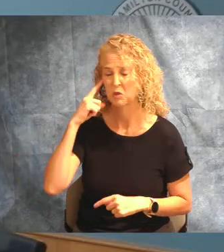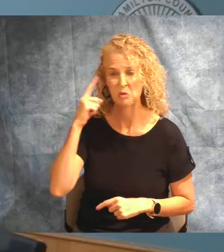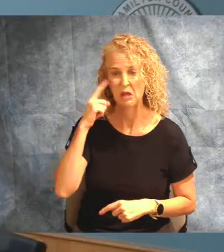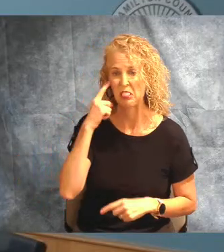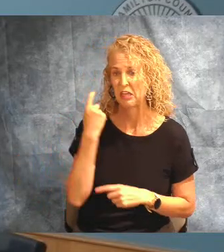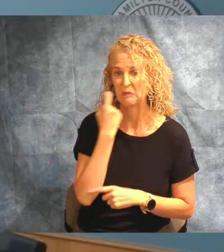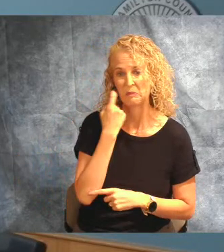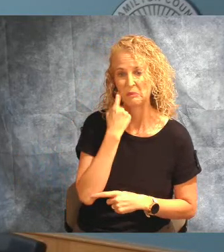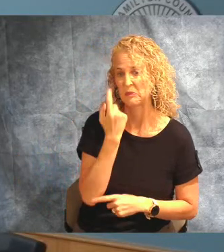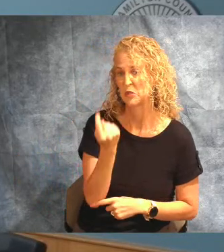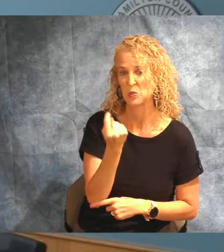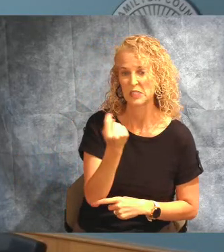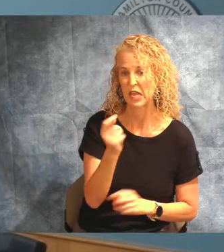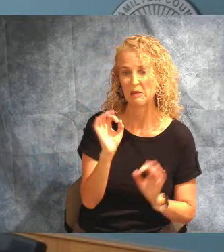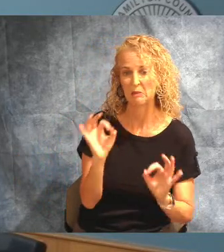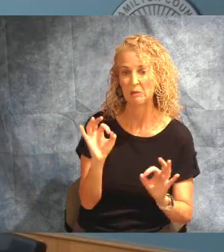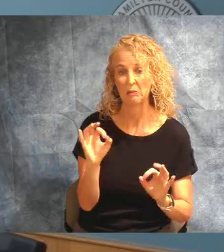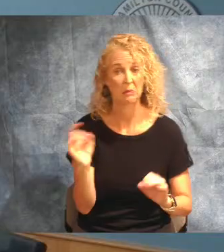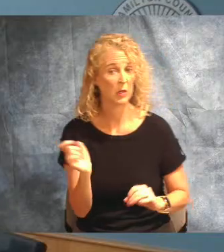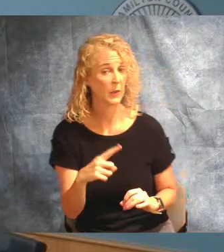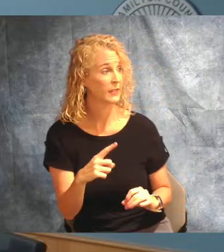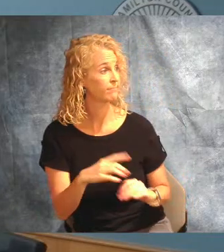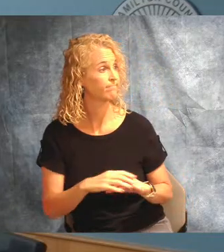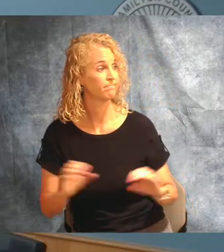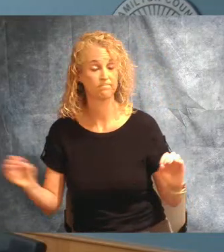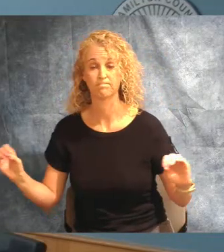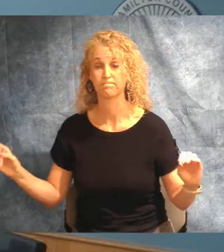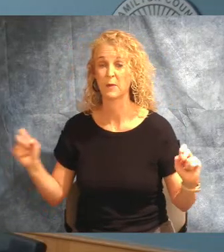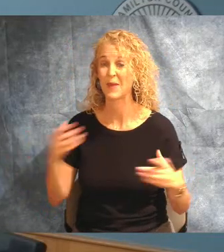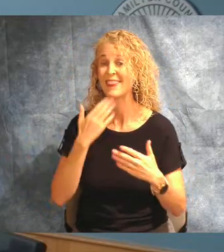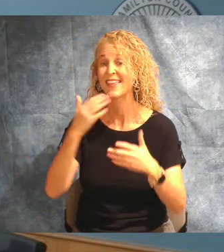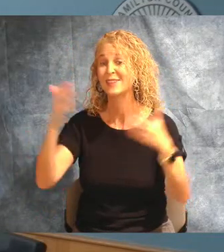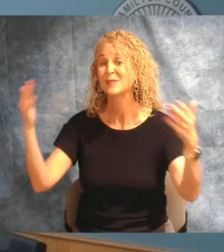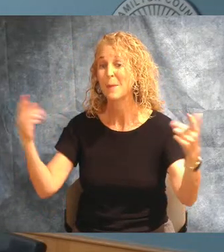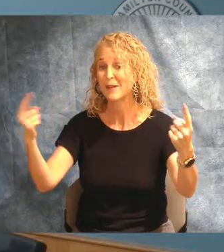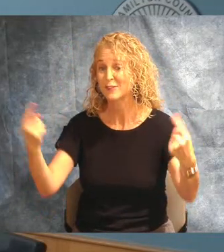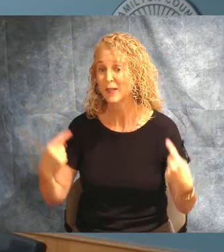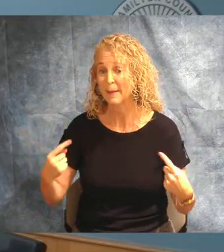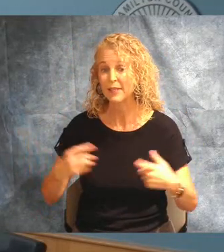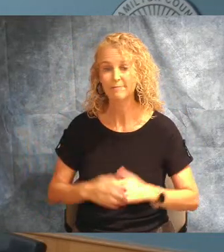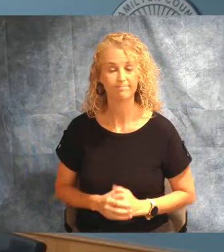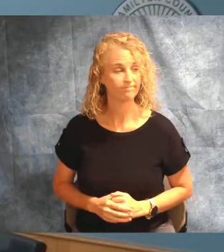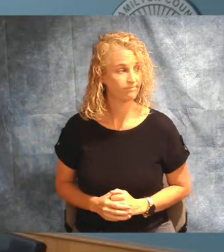so I'm good. You have any questions? Okay. Thank you so much for coming. All right. We'll